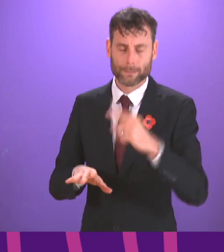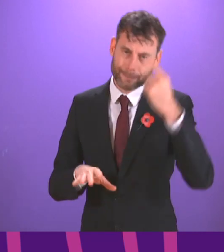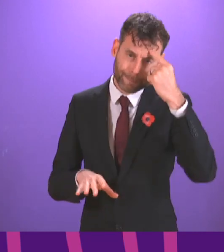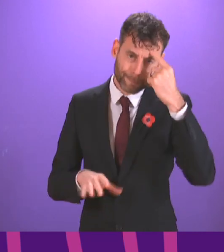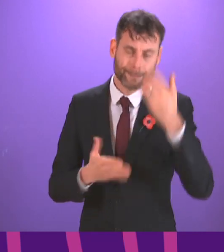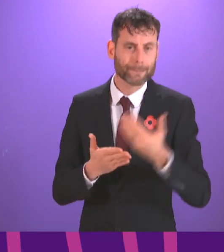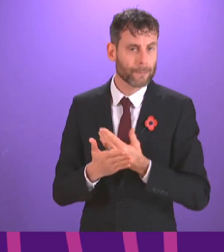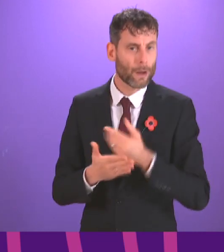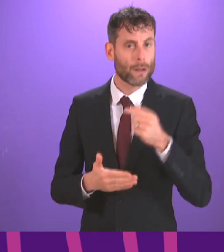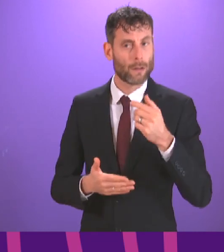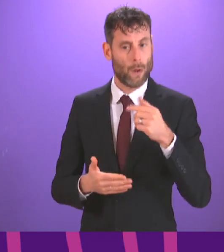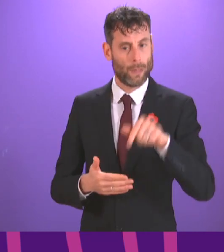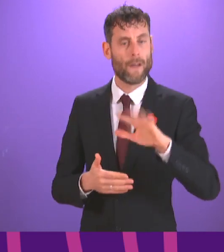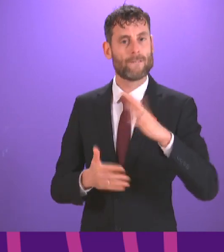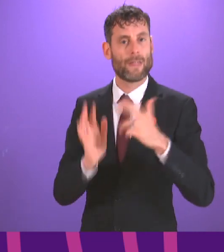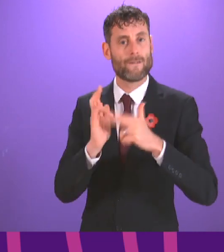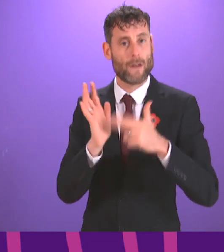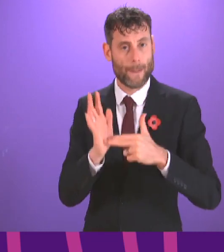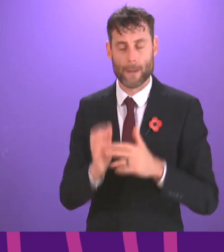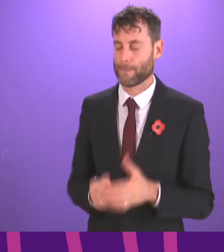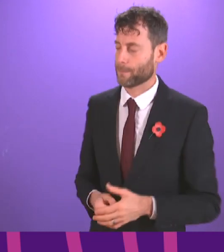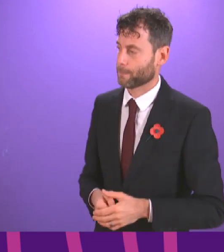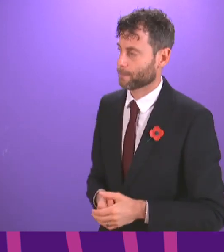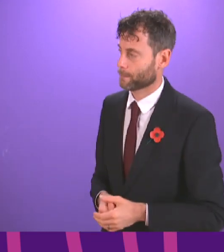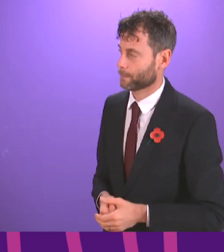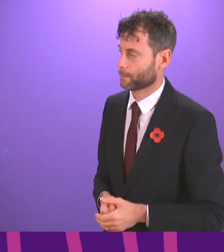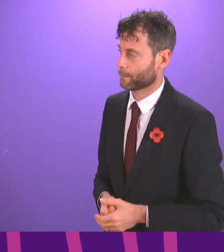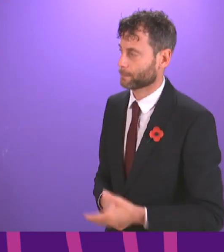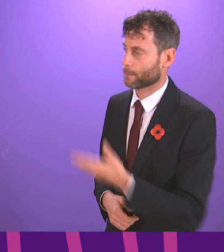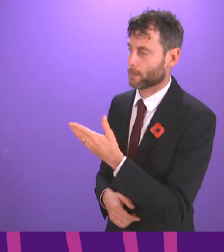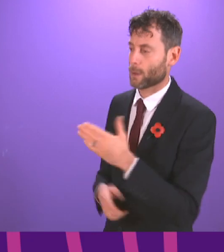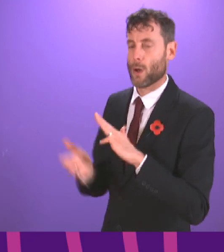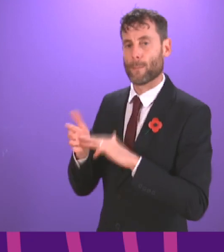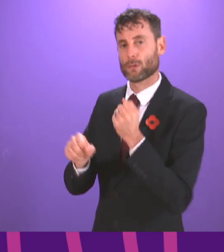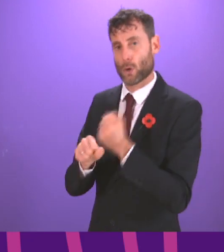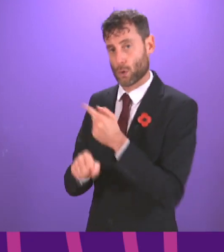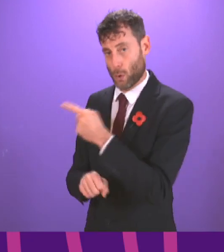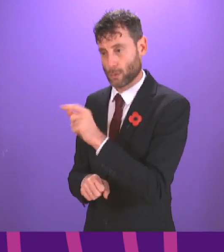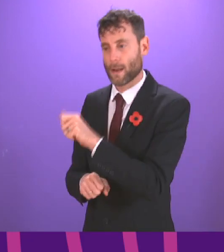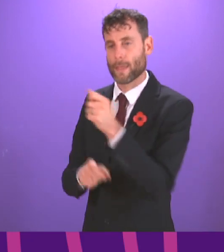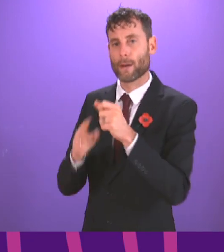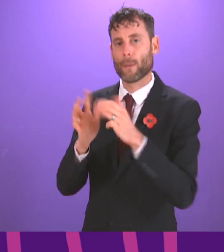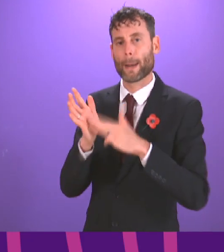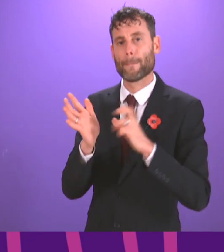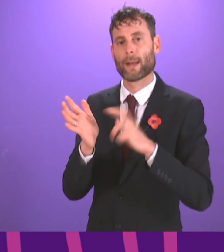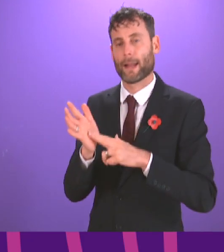on the night and in the days leading up to it. Coronavirus Business Advisory Council Maurice Golden (West Scotland) (Con):